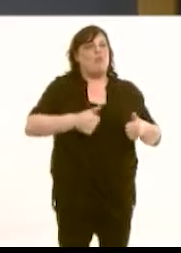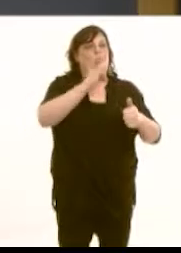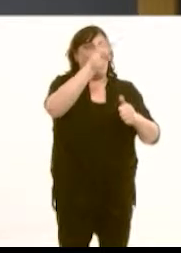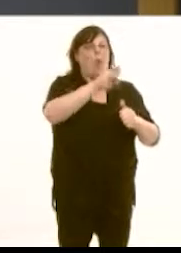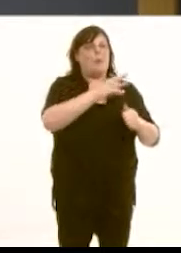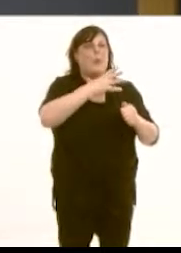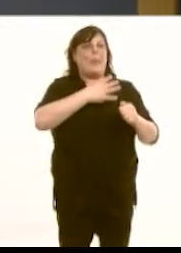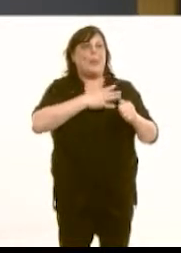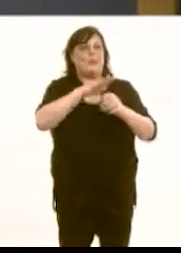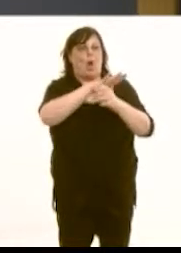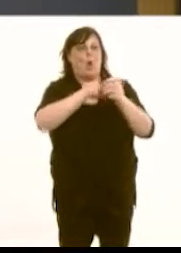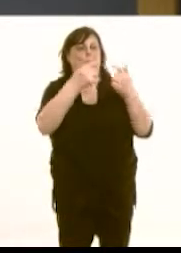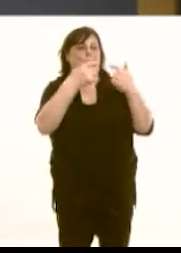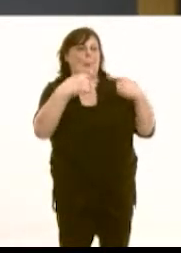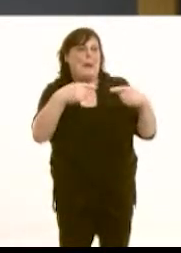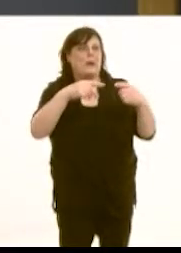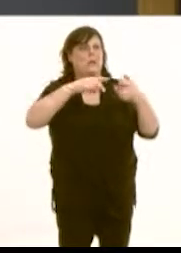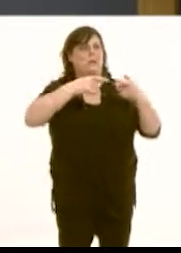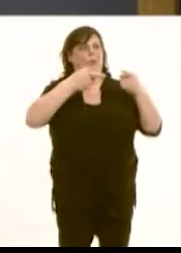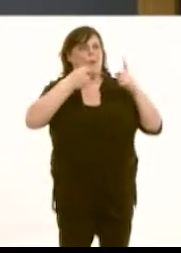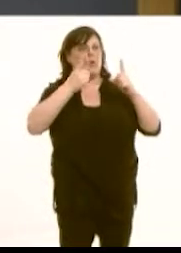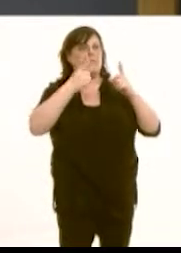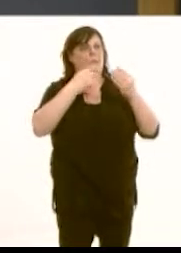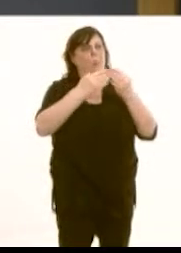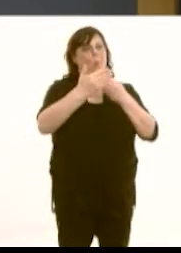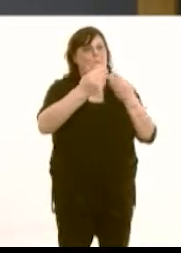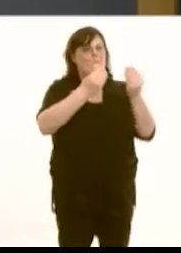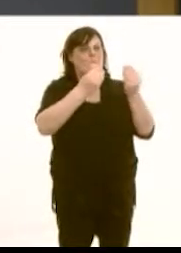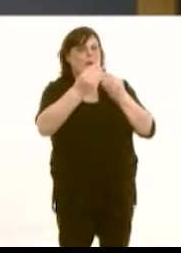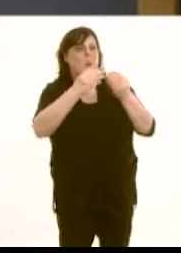authorities through more flexible planning regulation, which would allow an increase